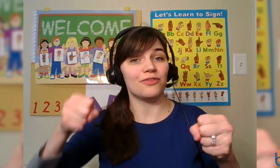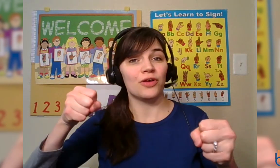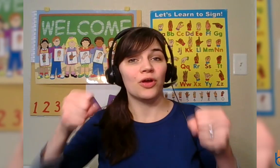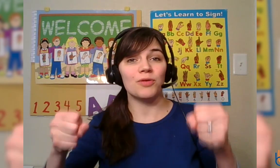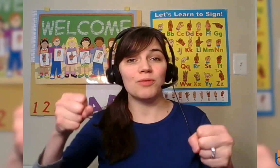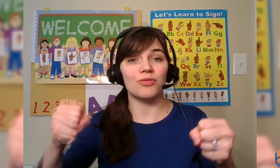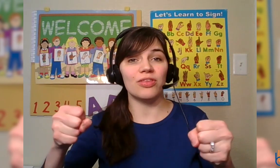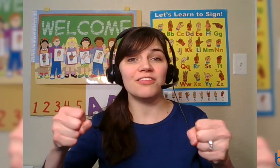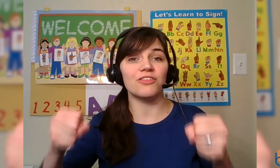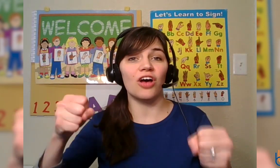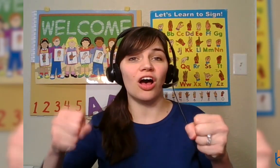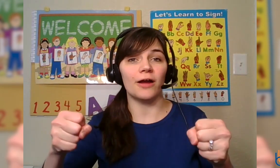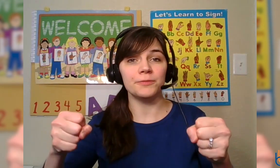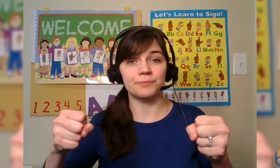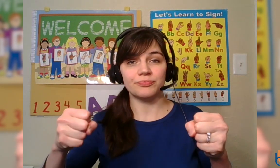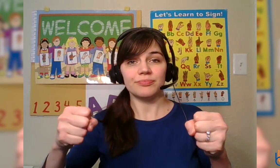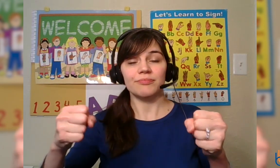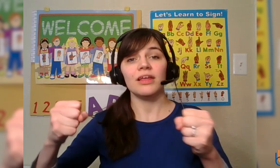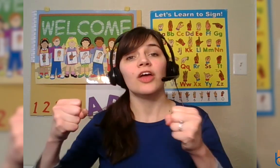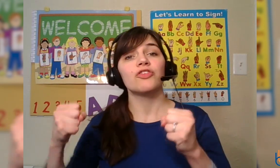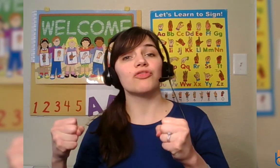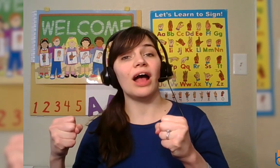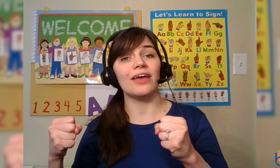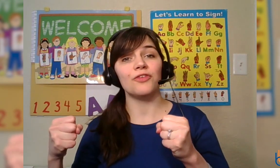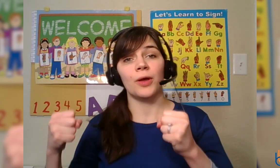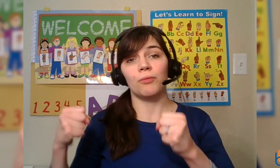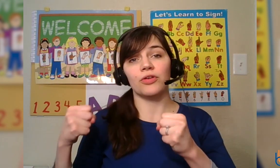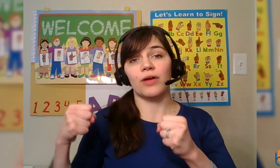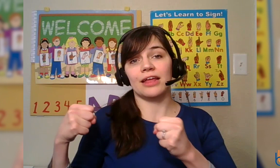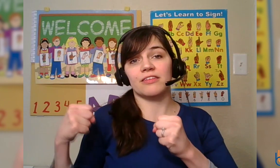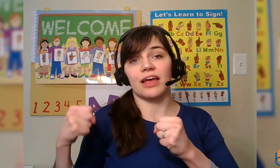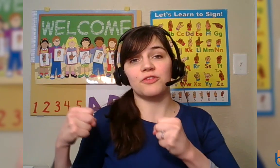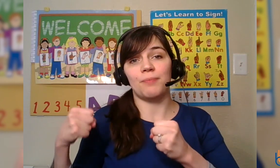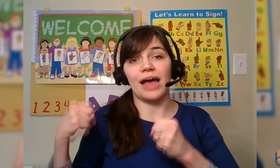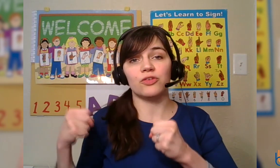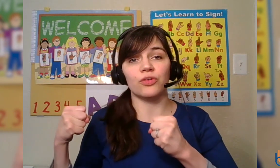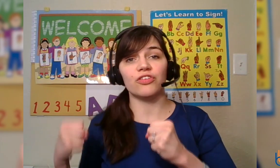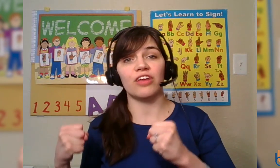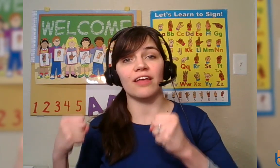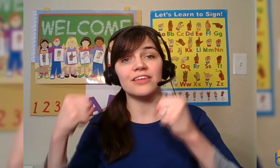Remember, this is car. Drive. Pull your hands kind of back towards your chest